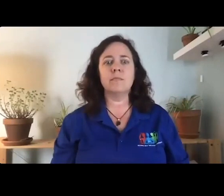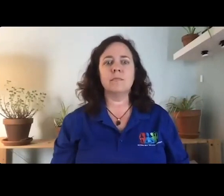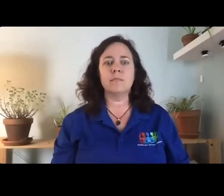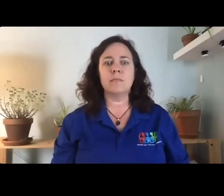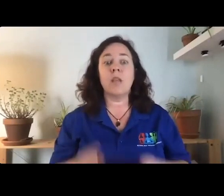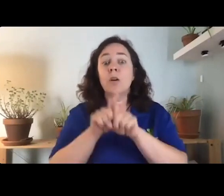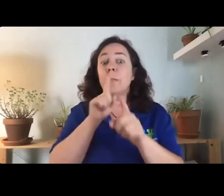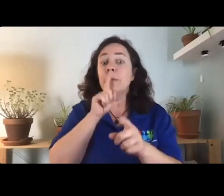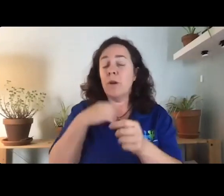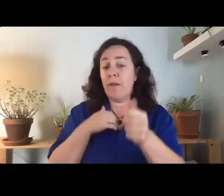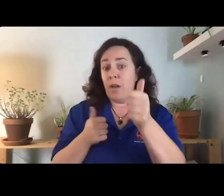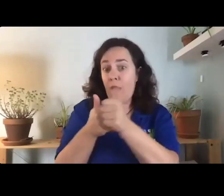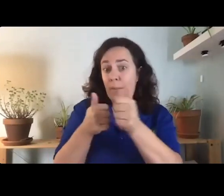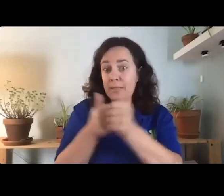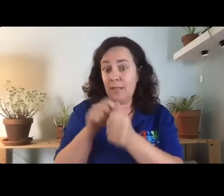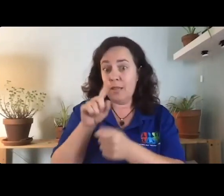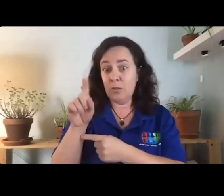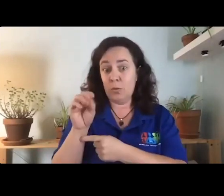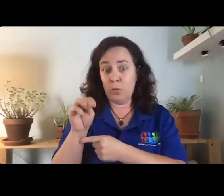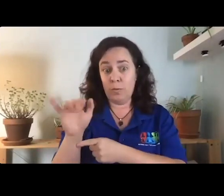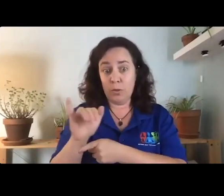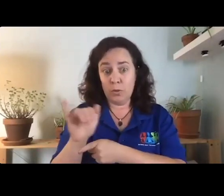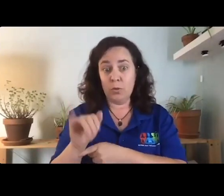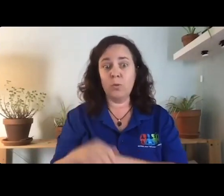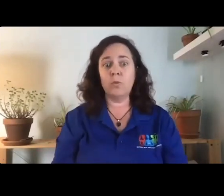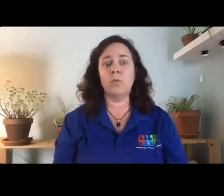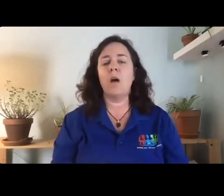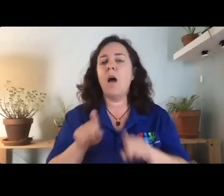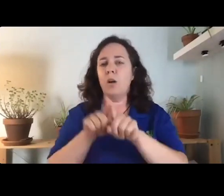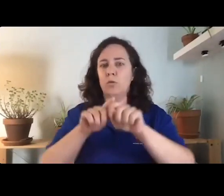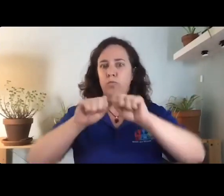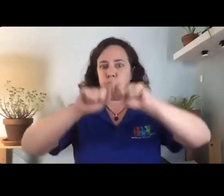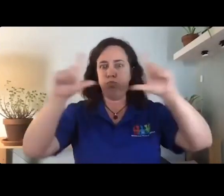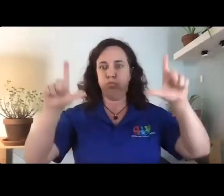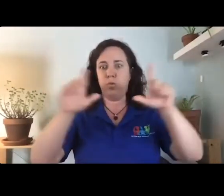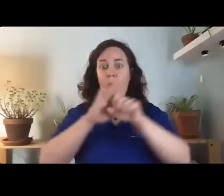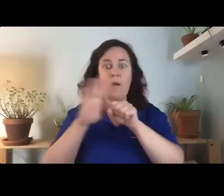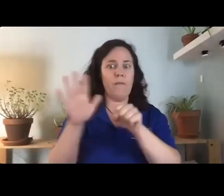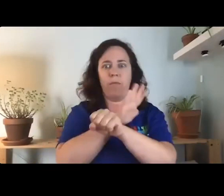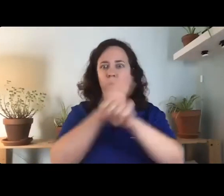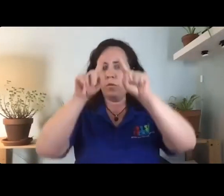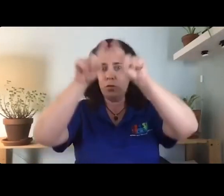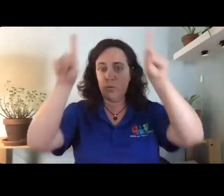So you can use your curser to make those windows as large as you would like and suit your preferences.